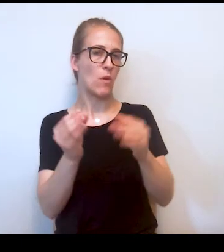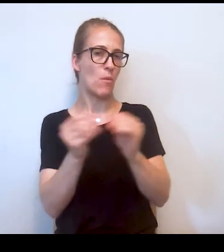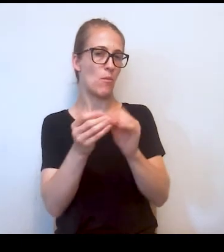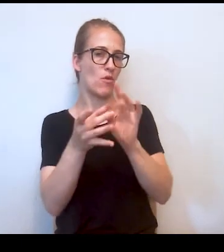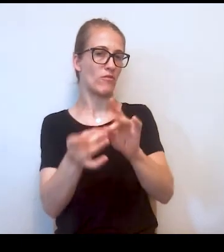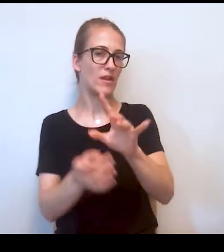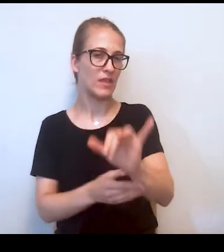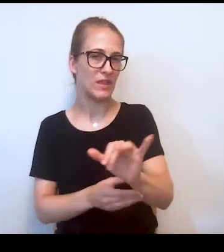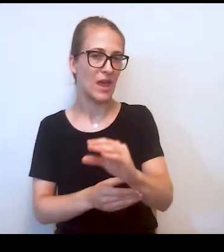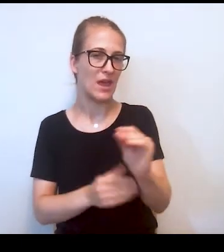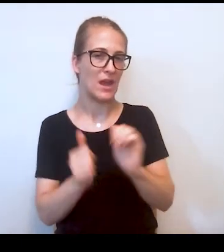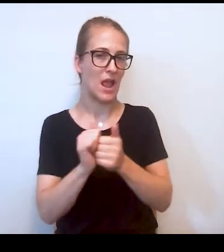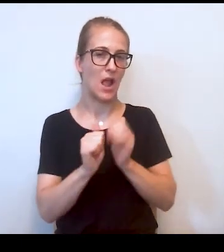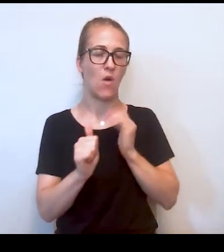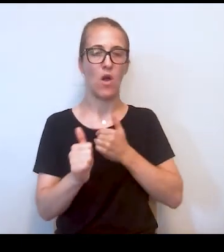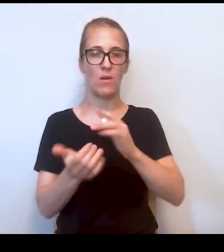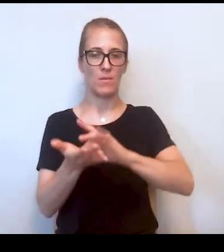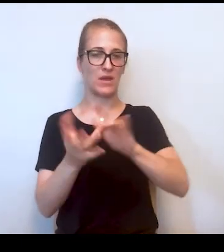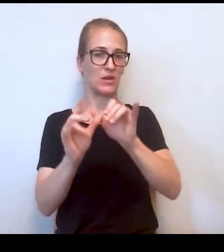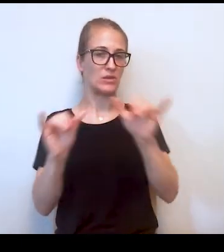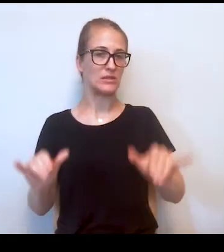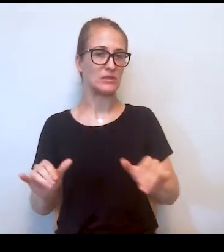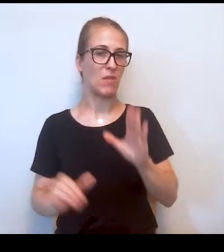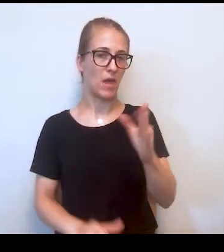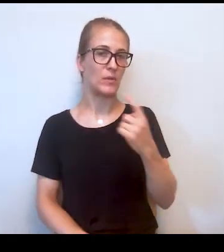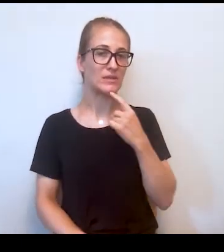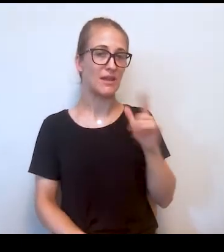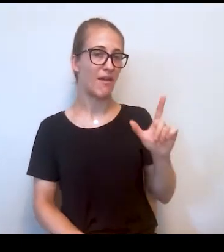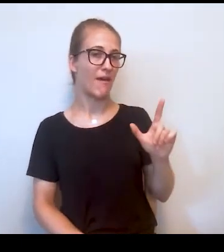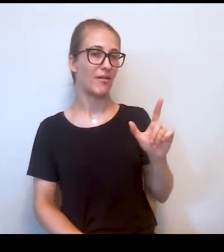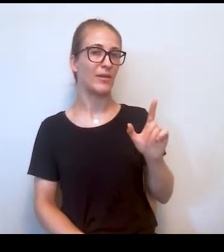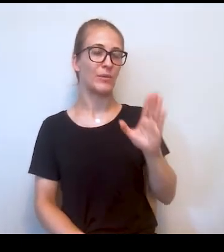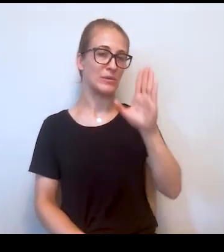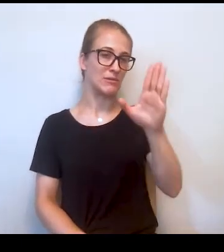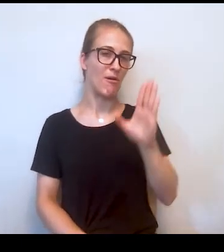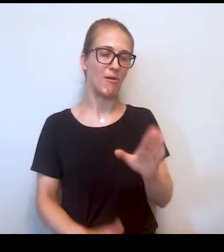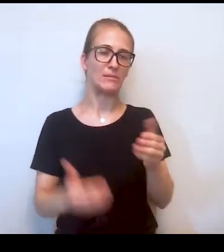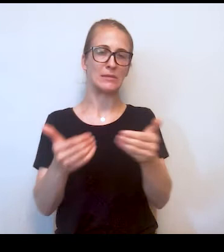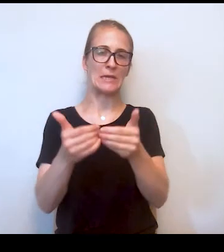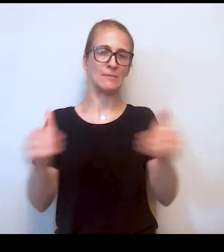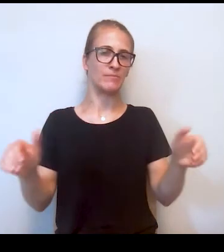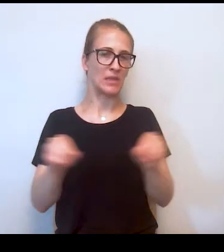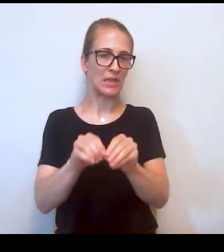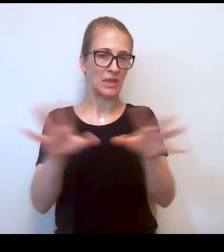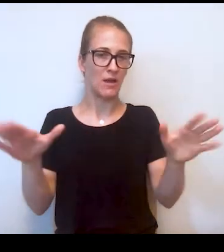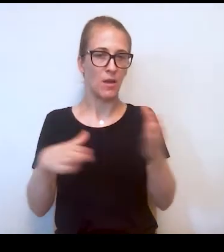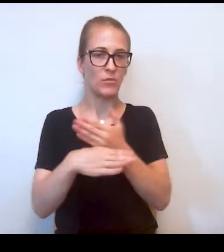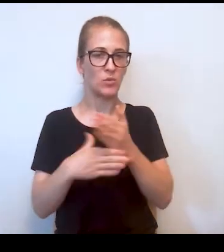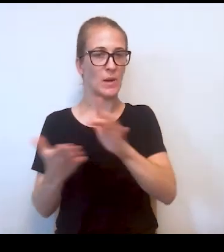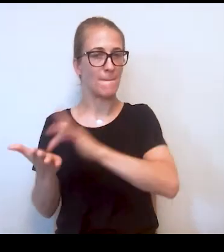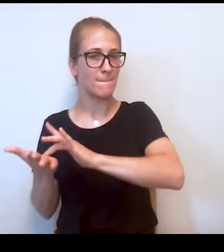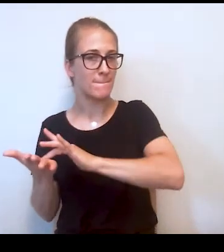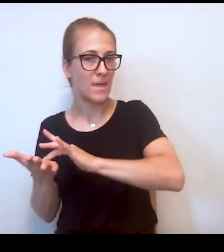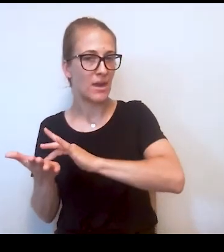between medical care and the medical neglect that they're not interchangeable.